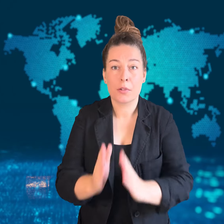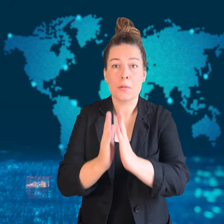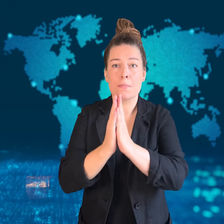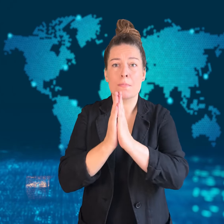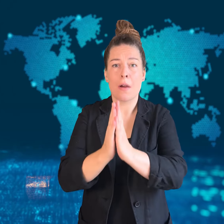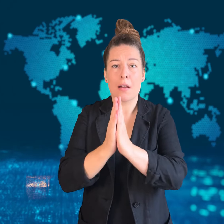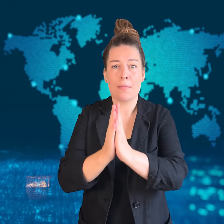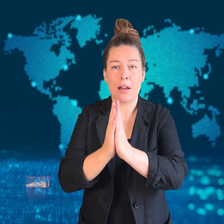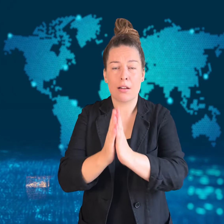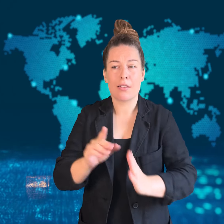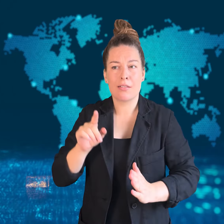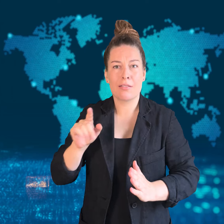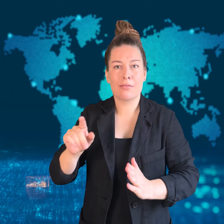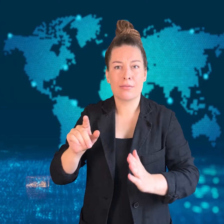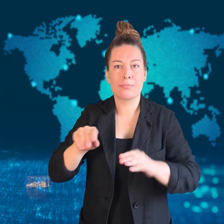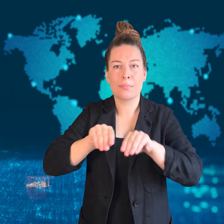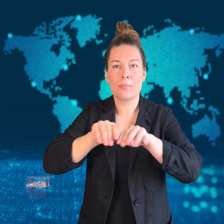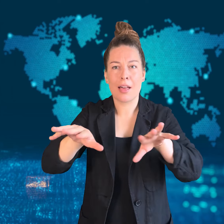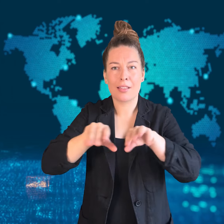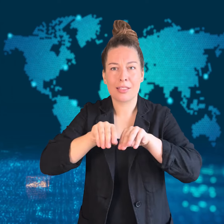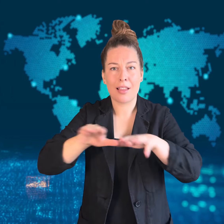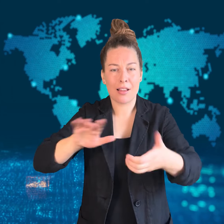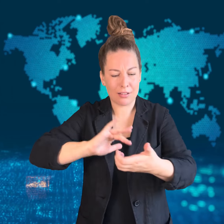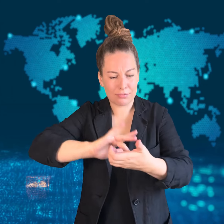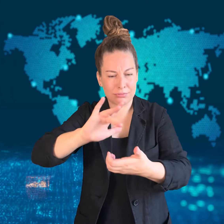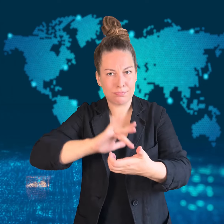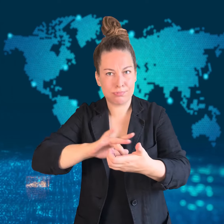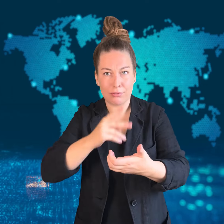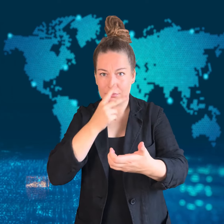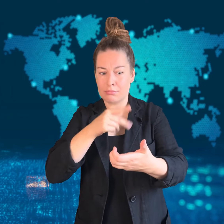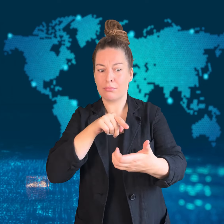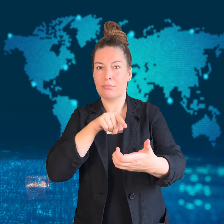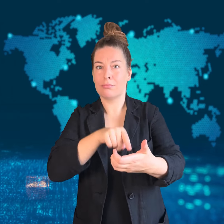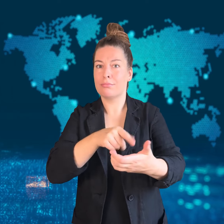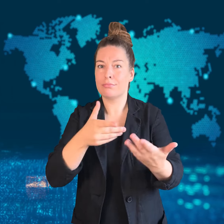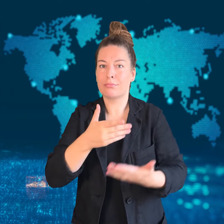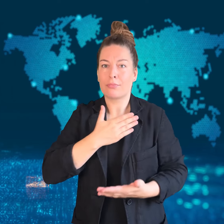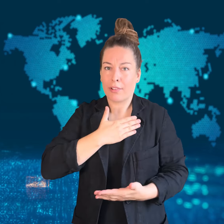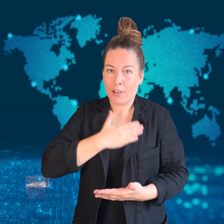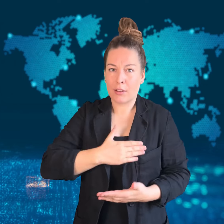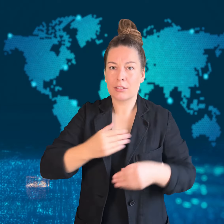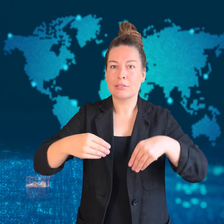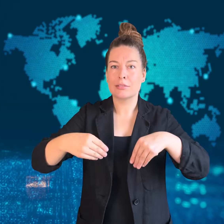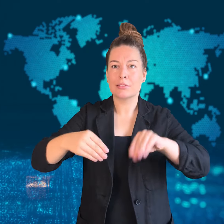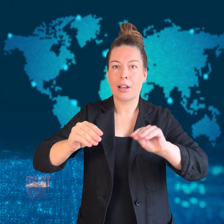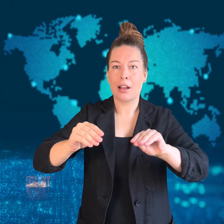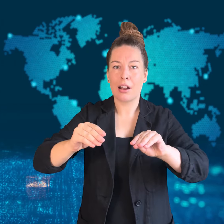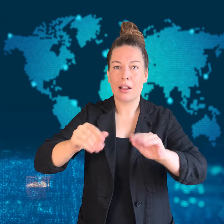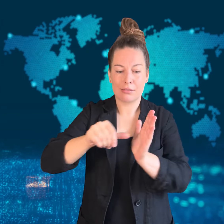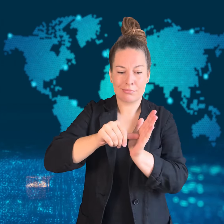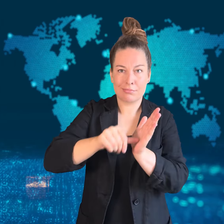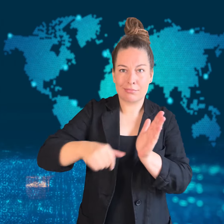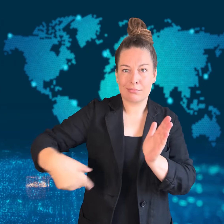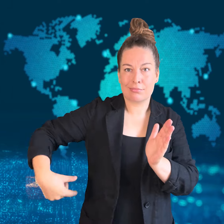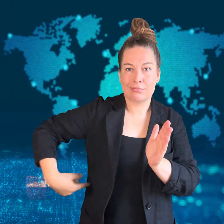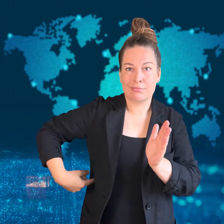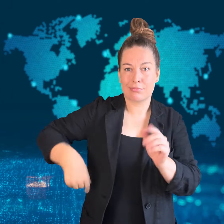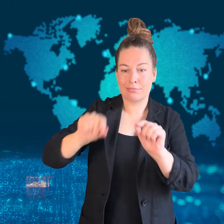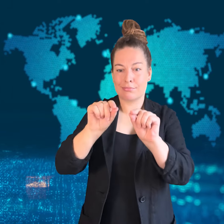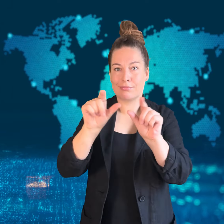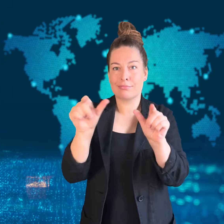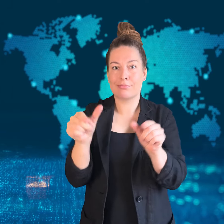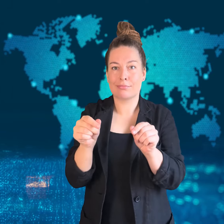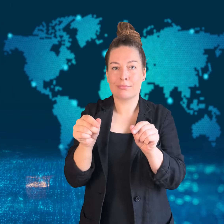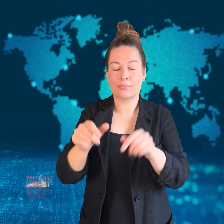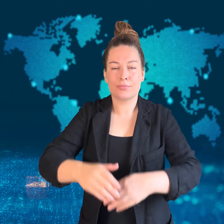Social media to sell kidneys